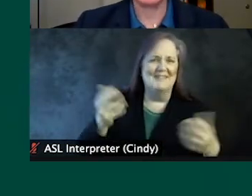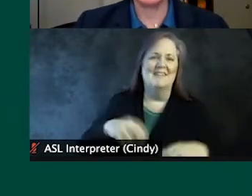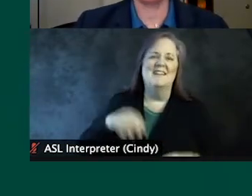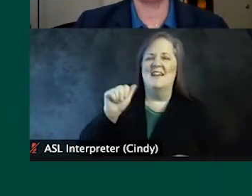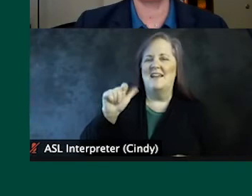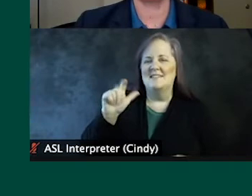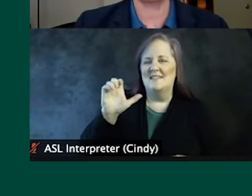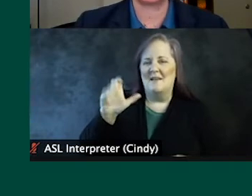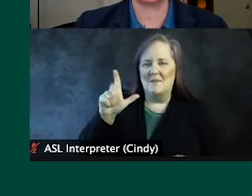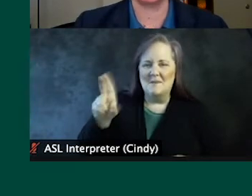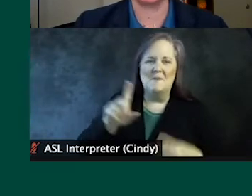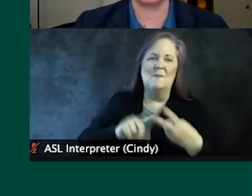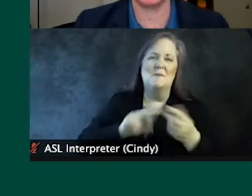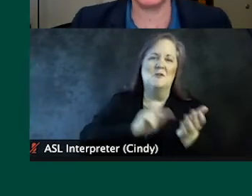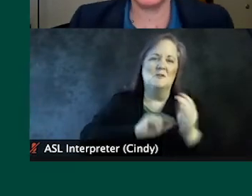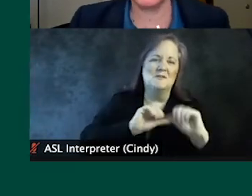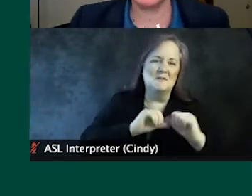Are there any particular conditions as there are in Florida?